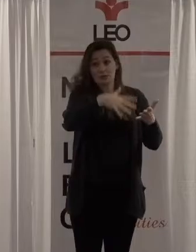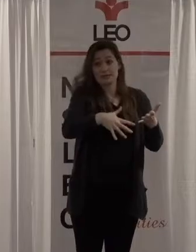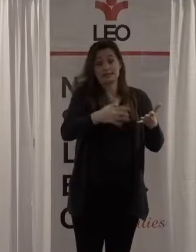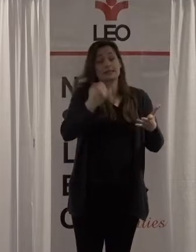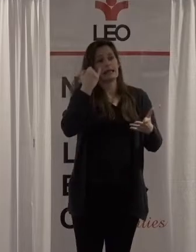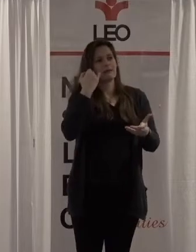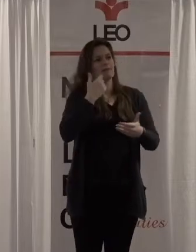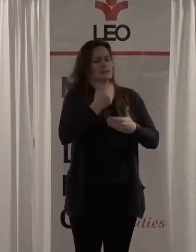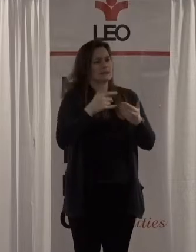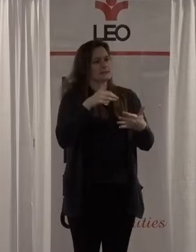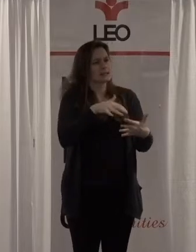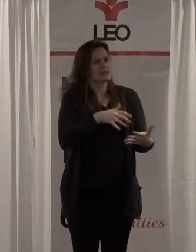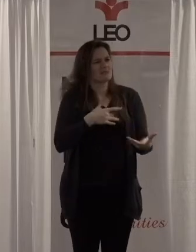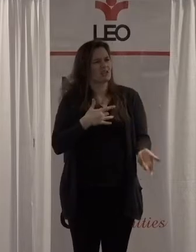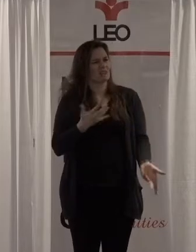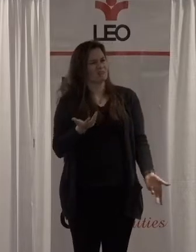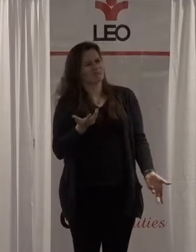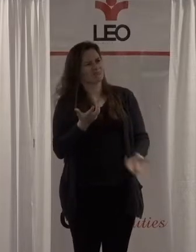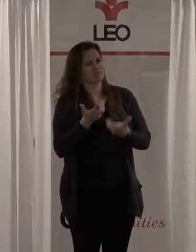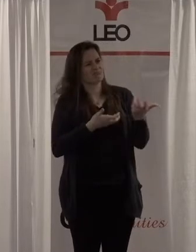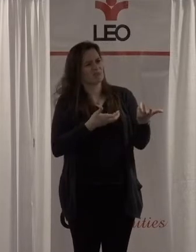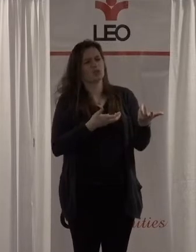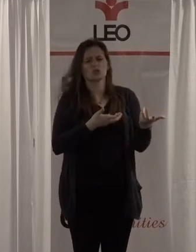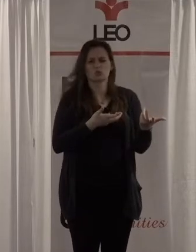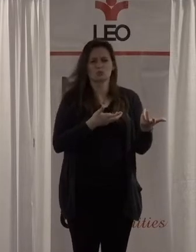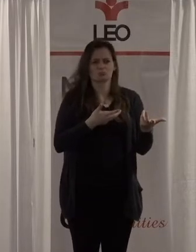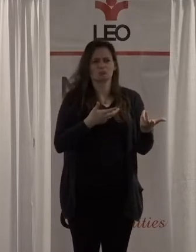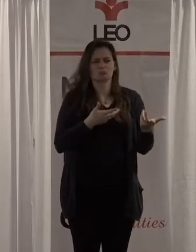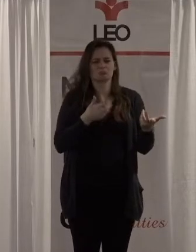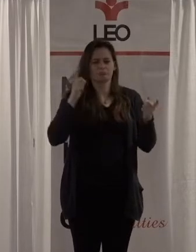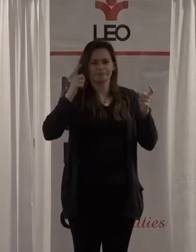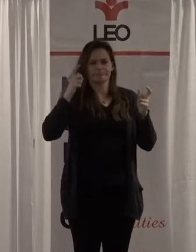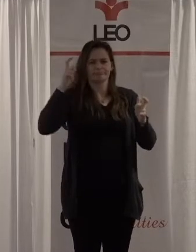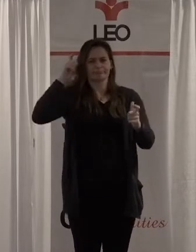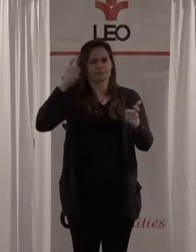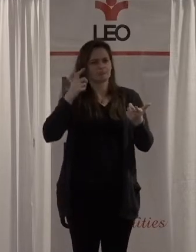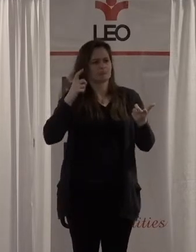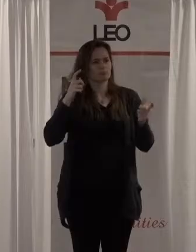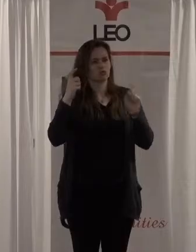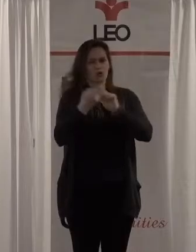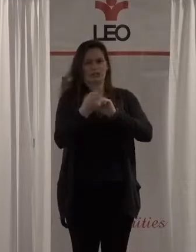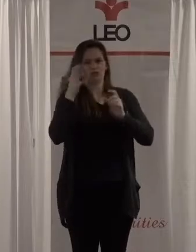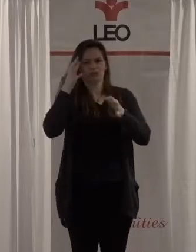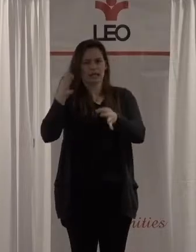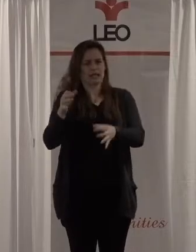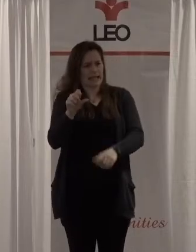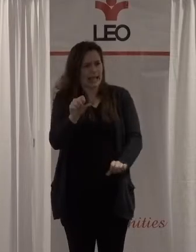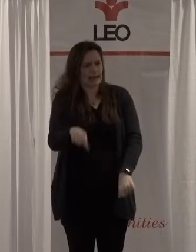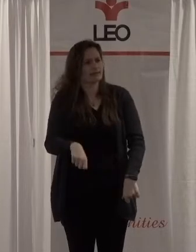OR MAJOR OR COMBINED MAJORS OR GO TO DO SOMETHING ENTIRELY DIFFERENT.